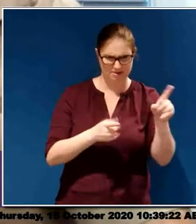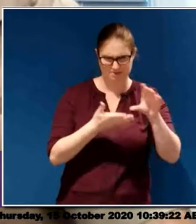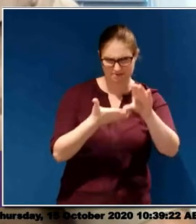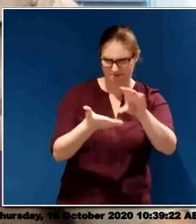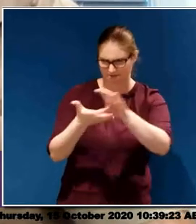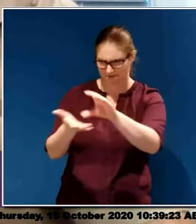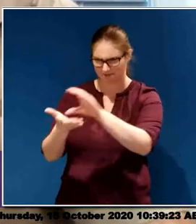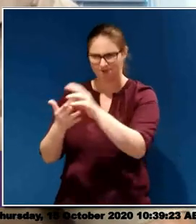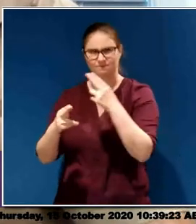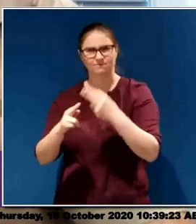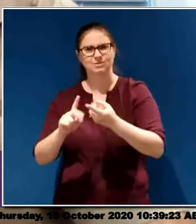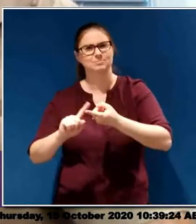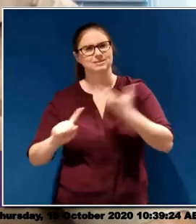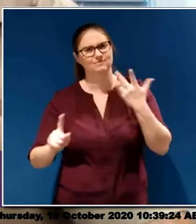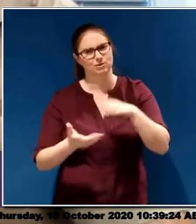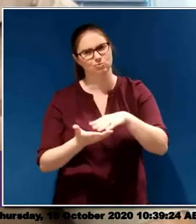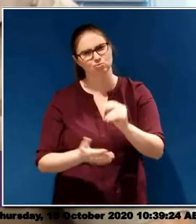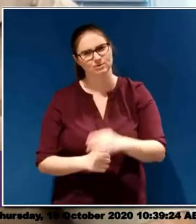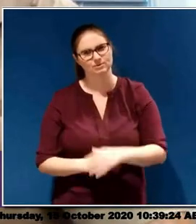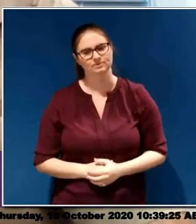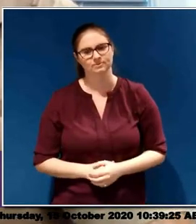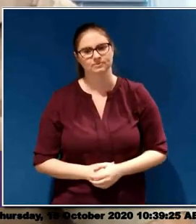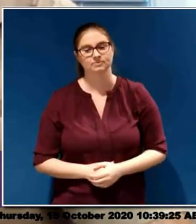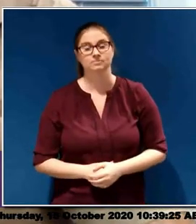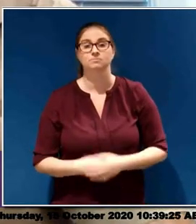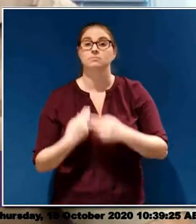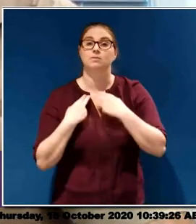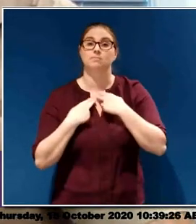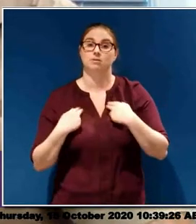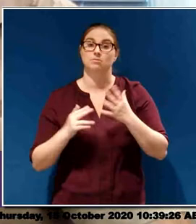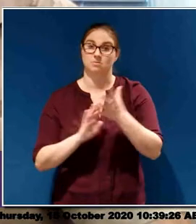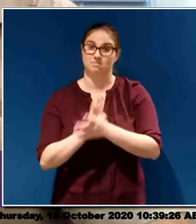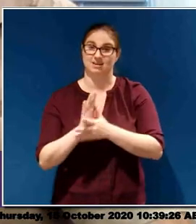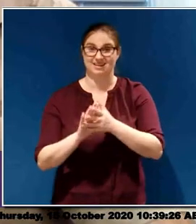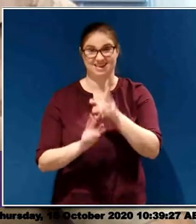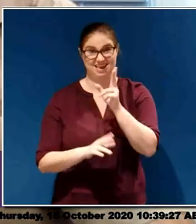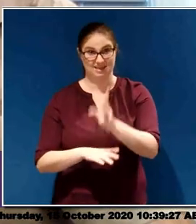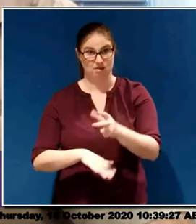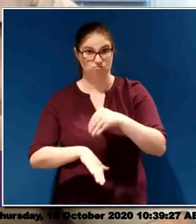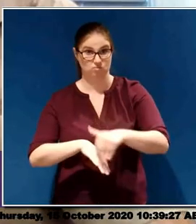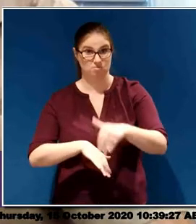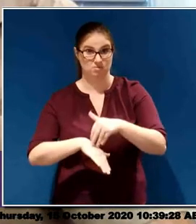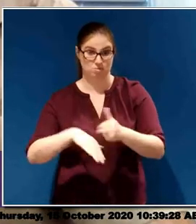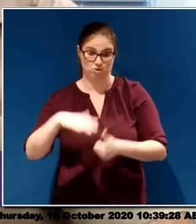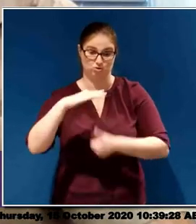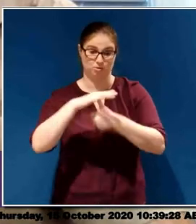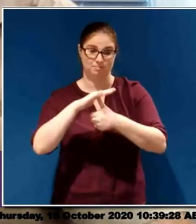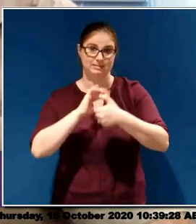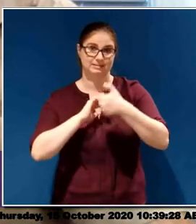That was that “top six” disabilities again, was it? That's correct. That came up every time we asked for help.